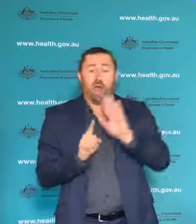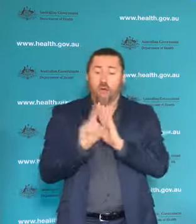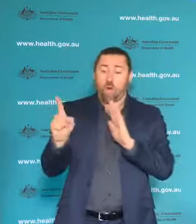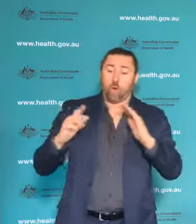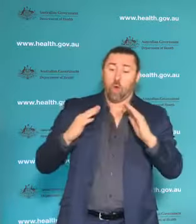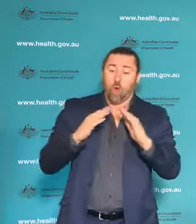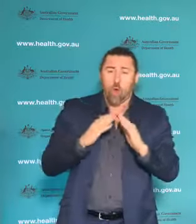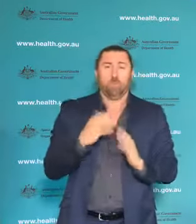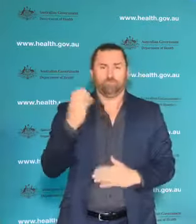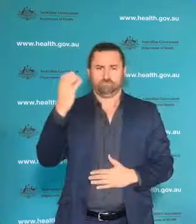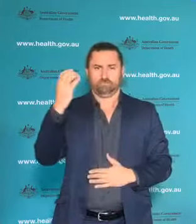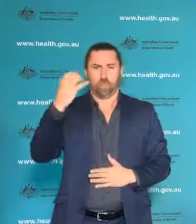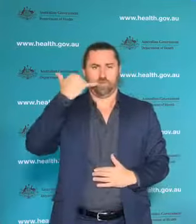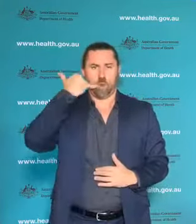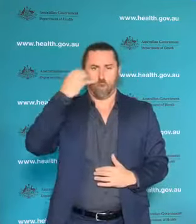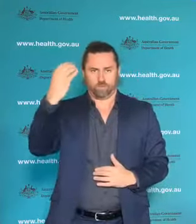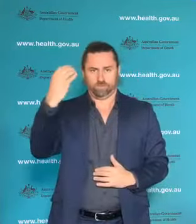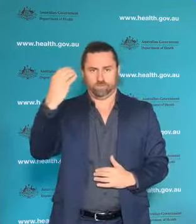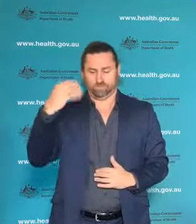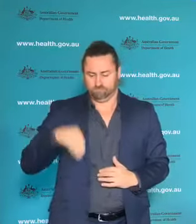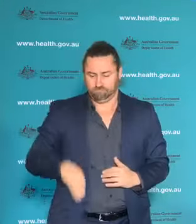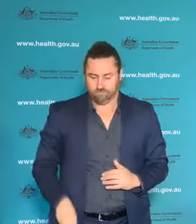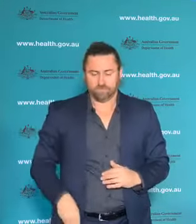The COVIDSafe app is part of the armamentarium